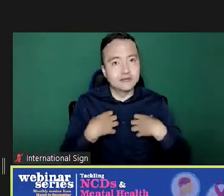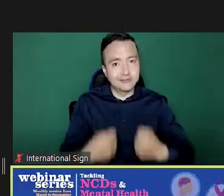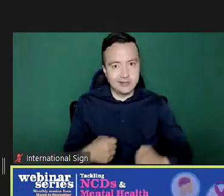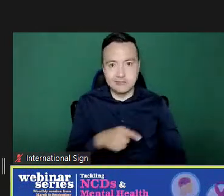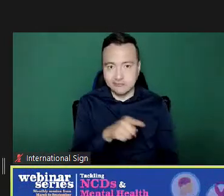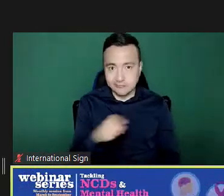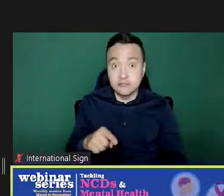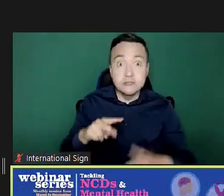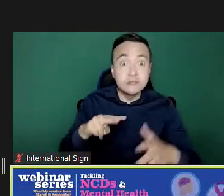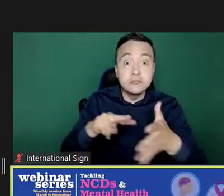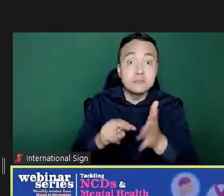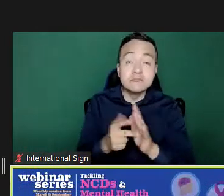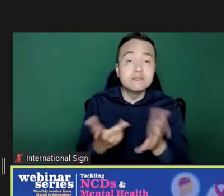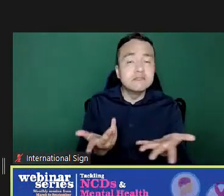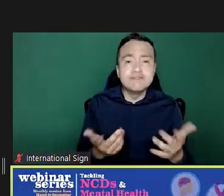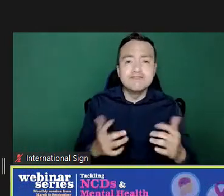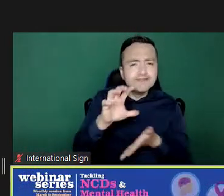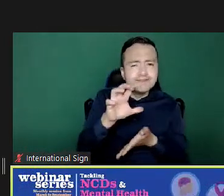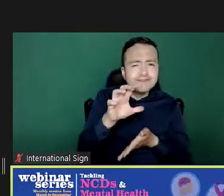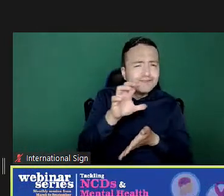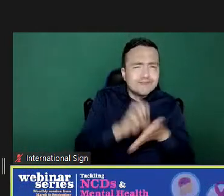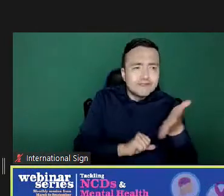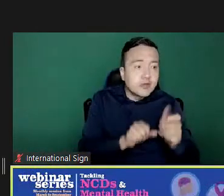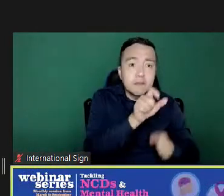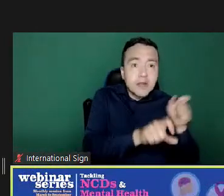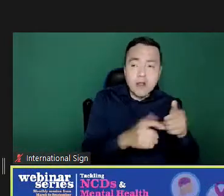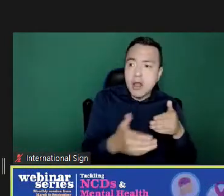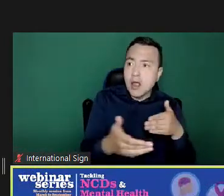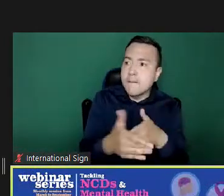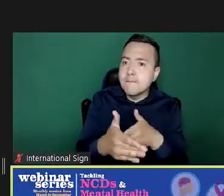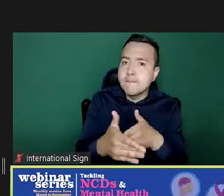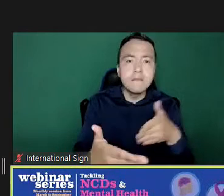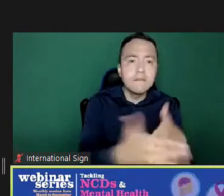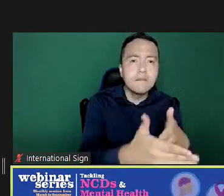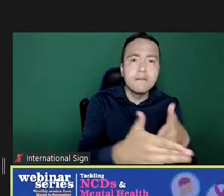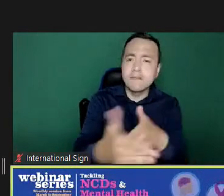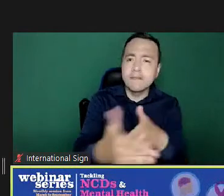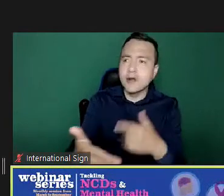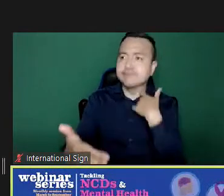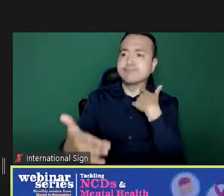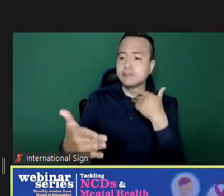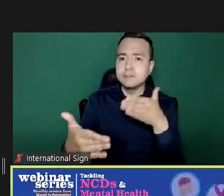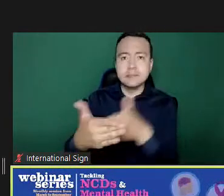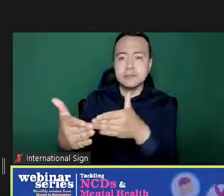needed care, as well as equitable and effective use of health services for NCD management.